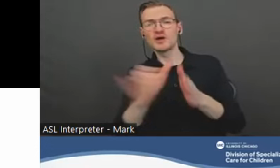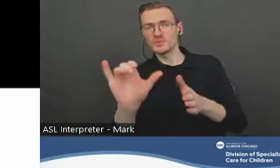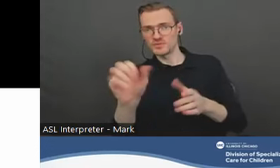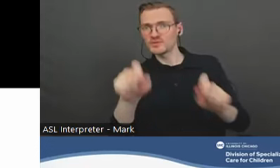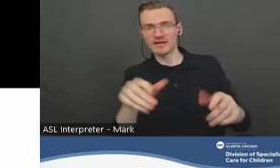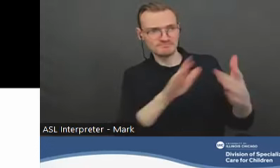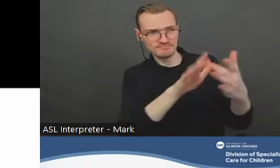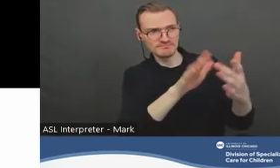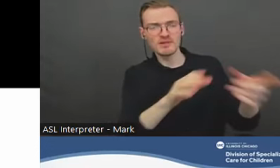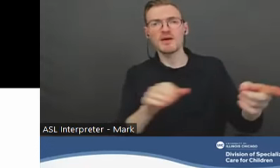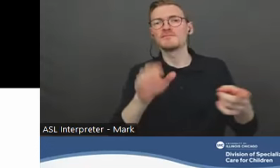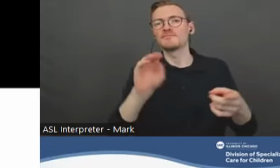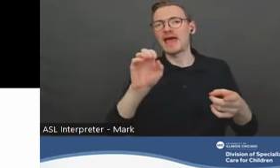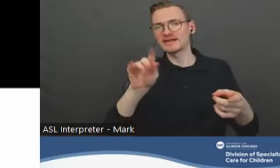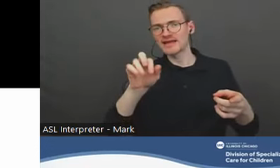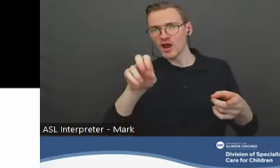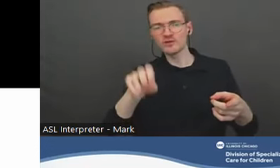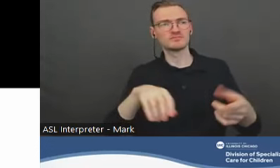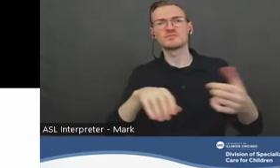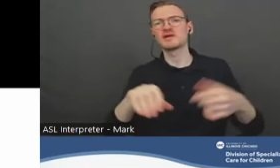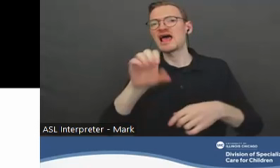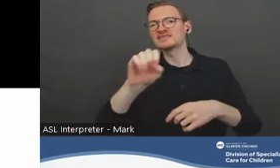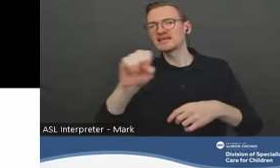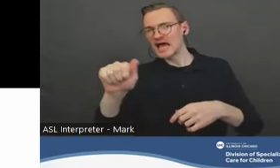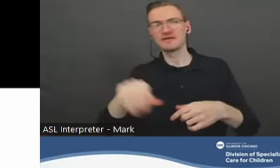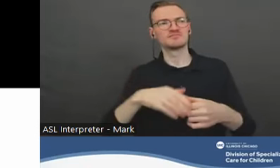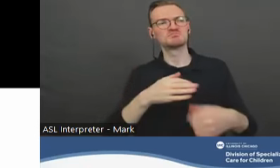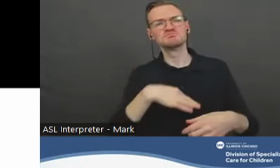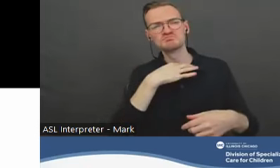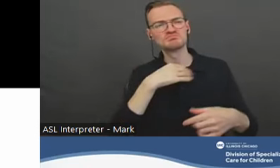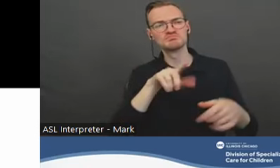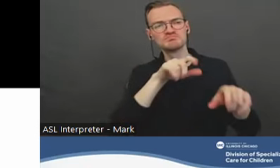you have questions about the program or if you want to see if you or your child make qualify